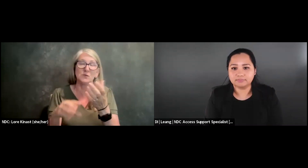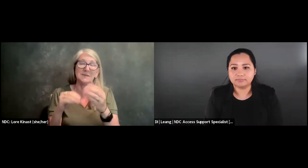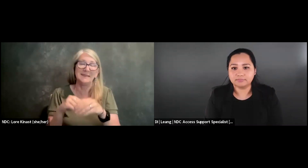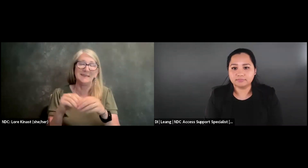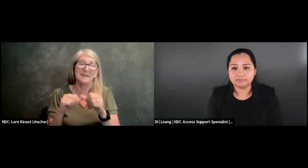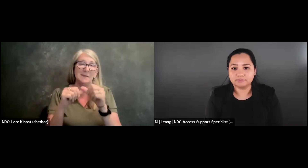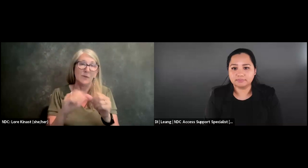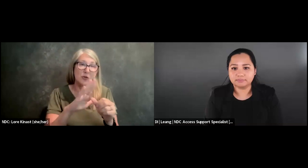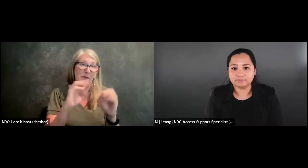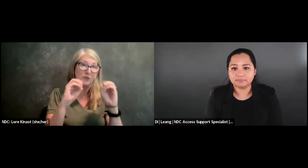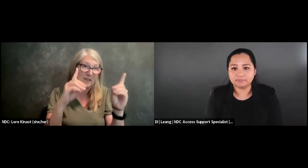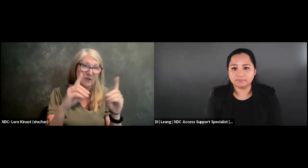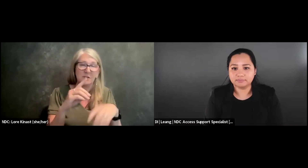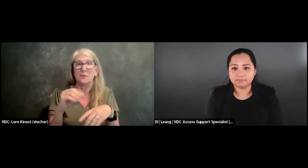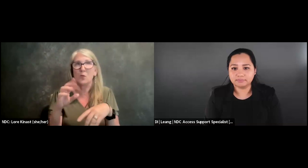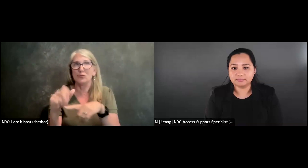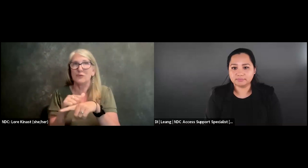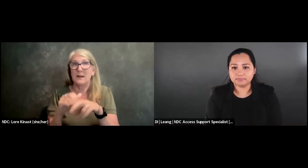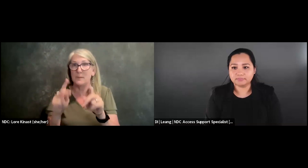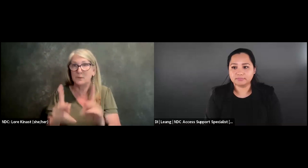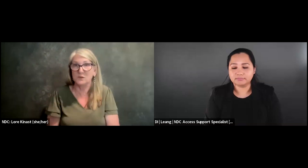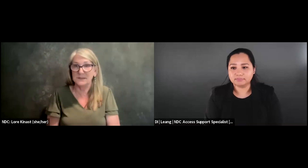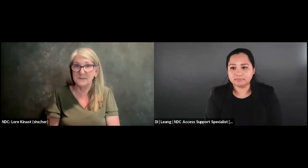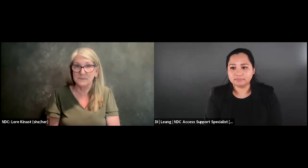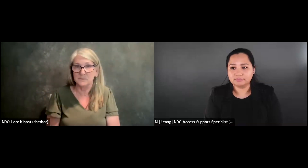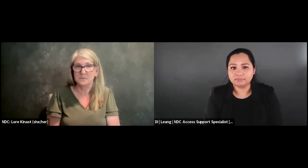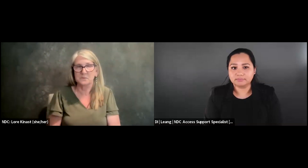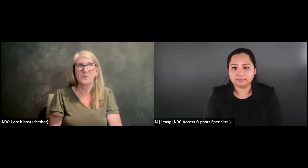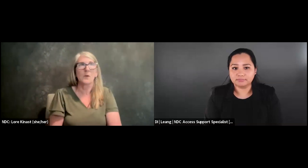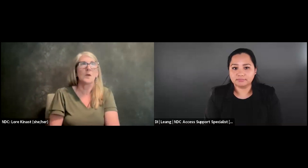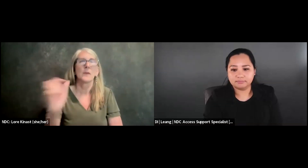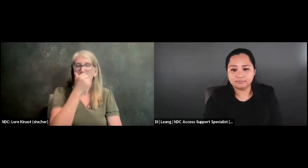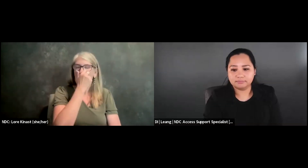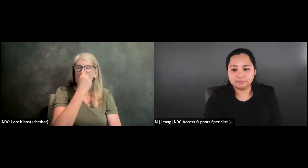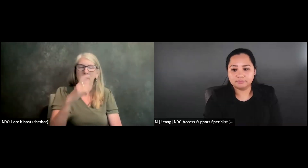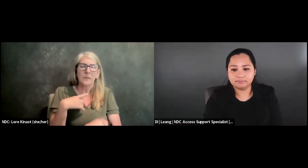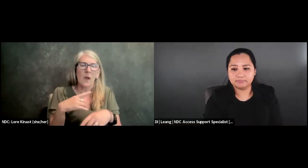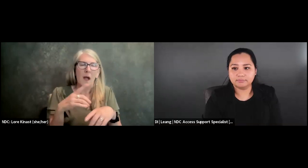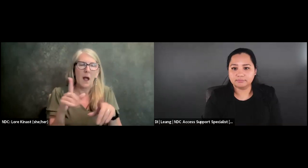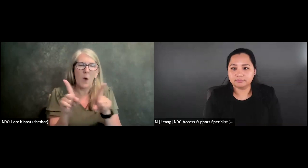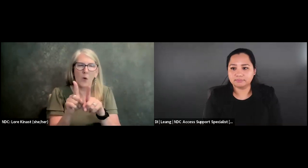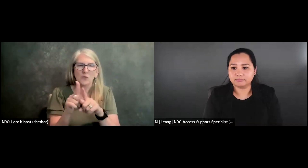in continuing their education or training opportunities.